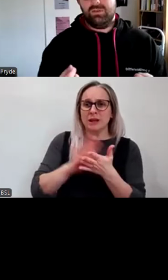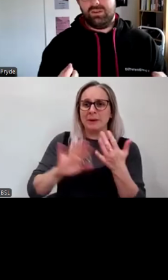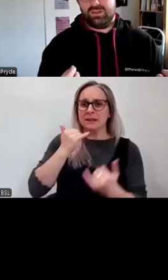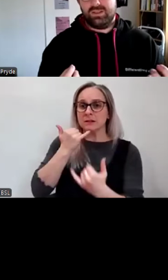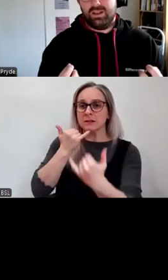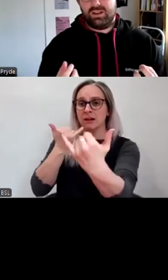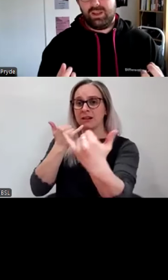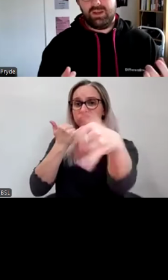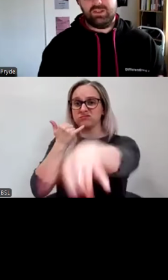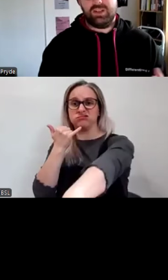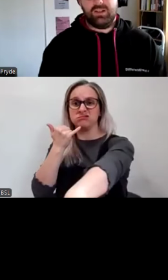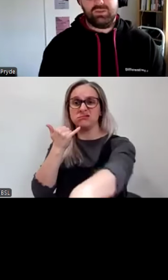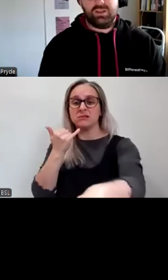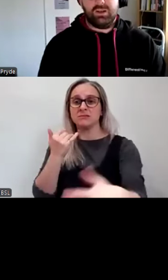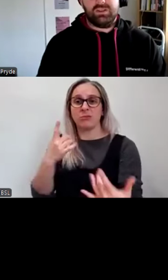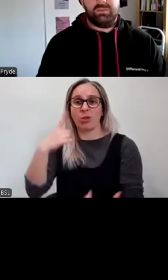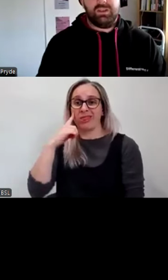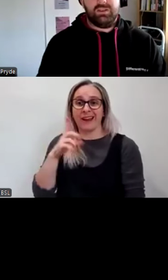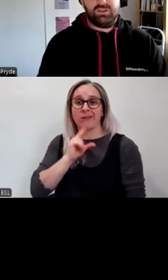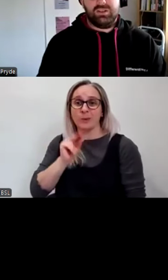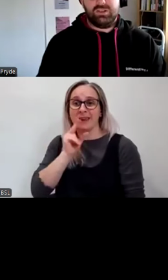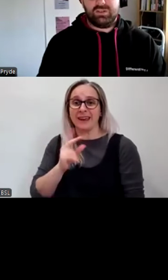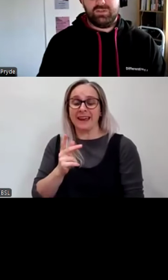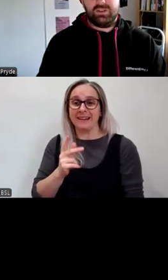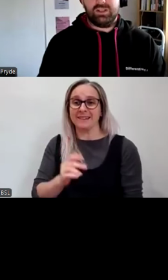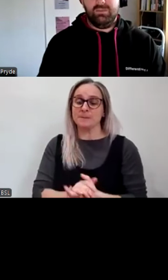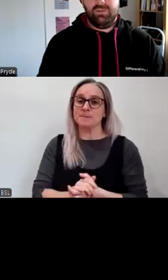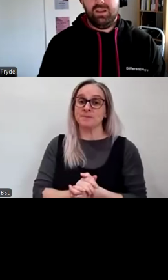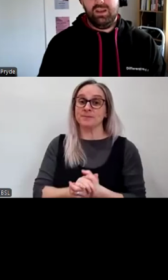There's quite a bit of a challenge when it comes to speaking to strangers for the first time.